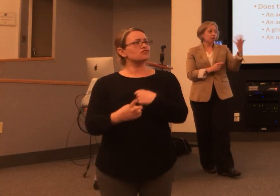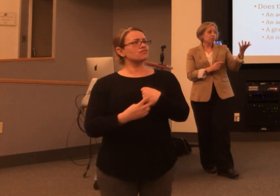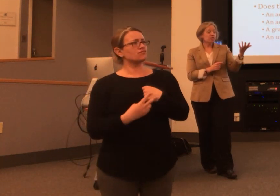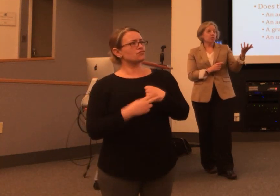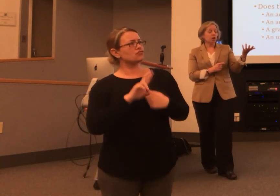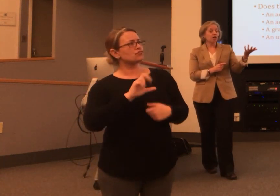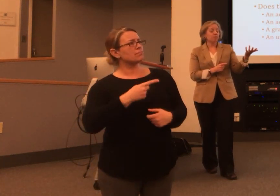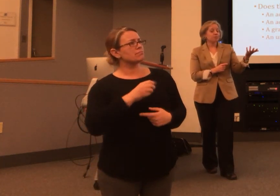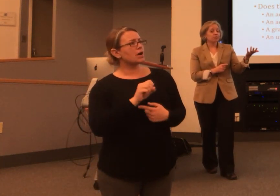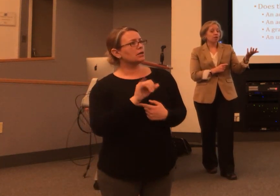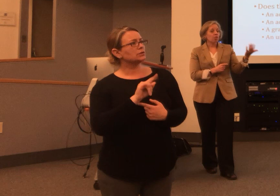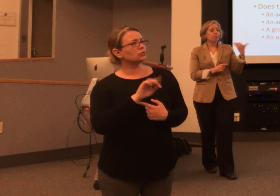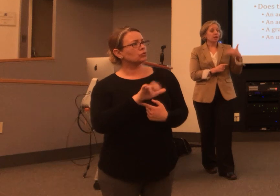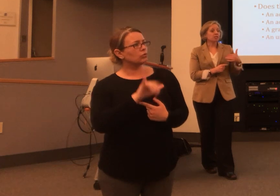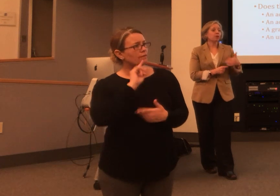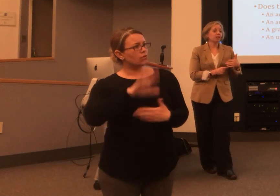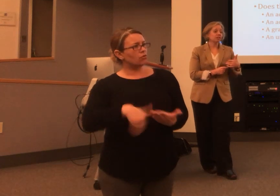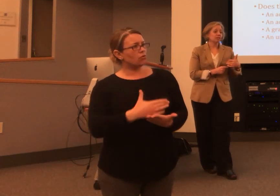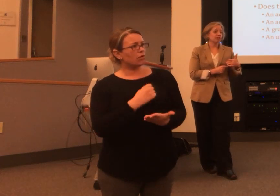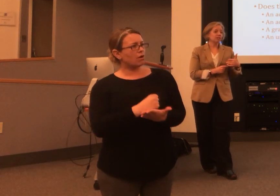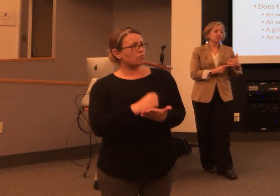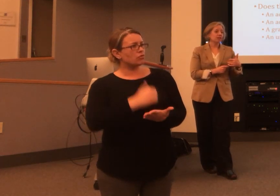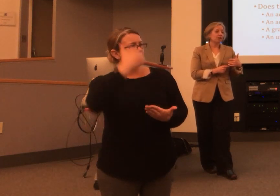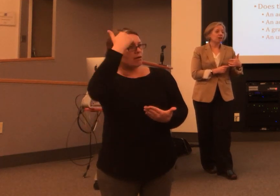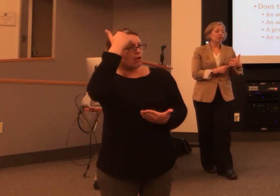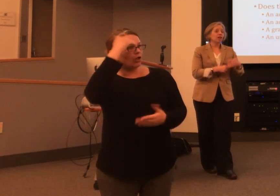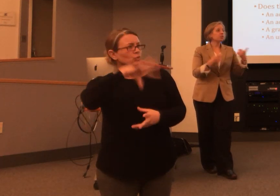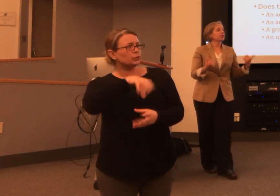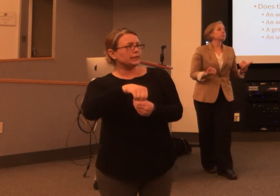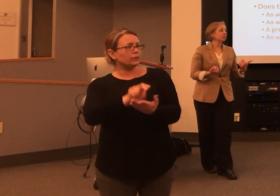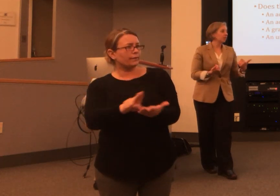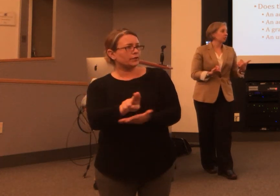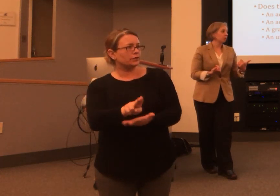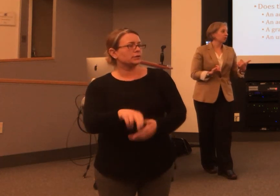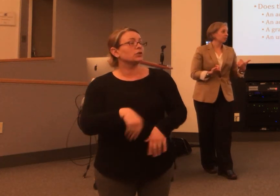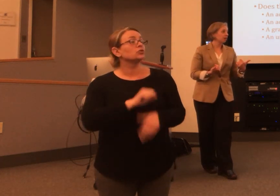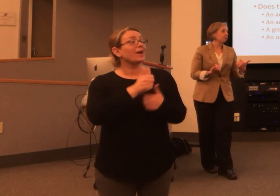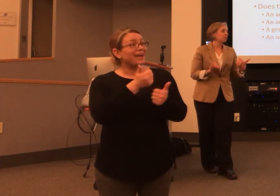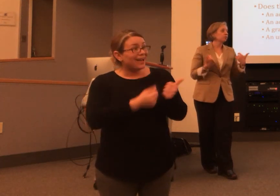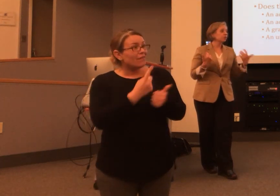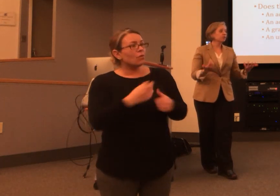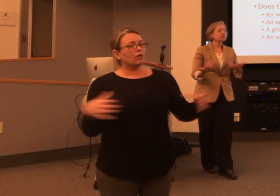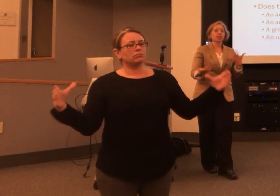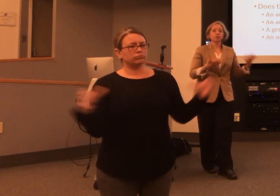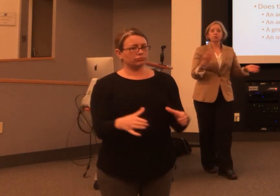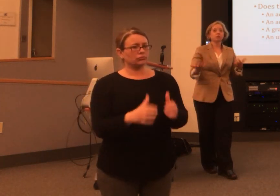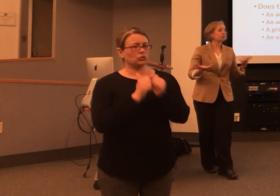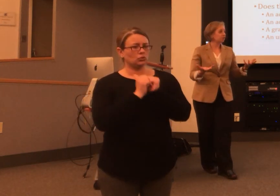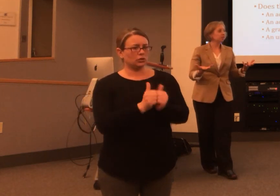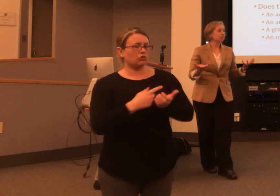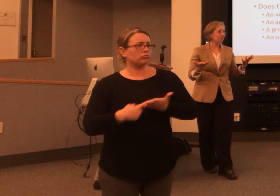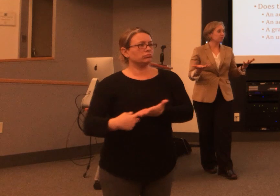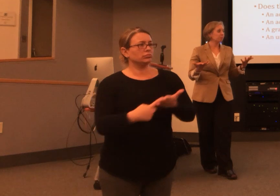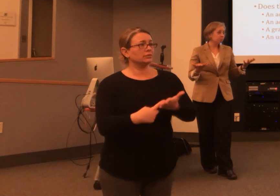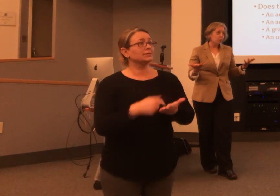And also the best policies are not trying to reinvent the wheel. I mean, universities have usually functioned